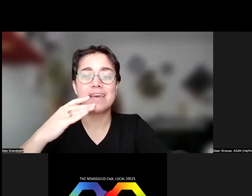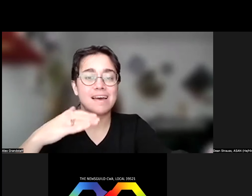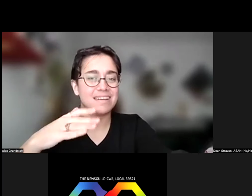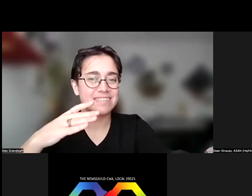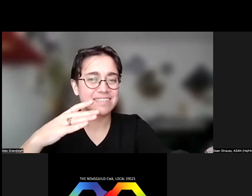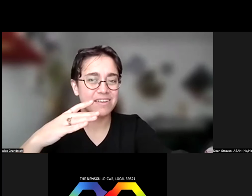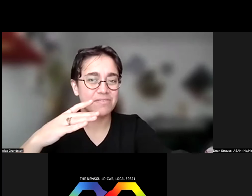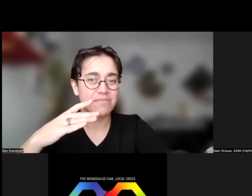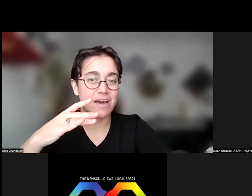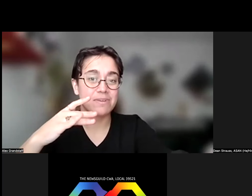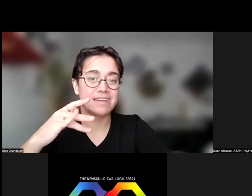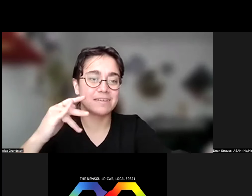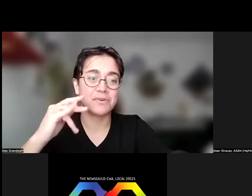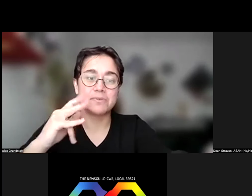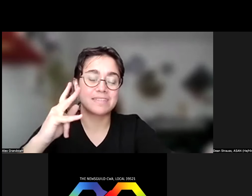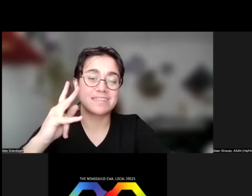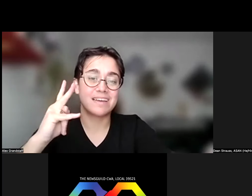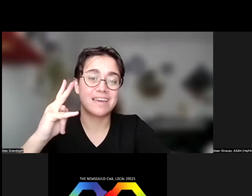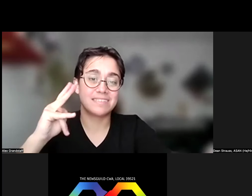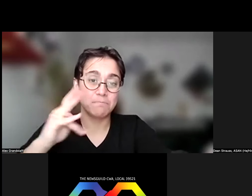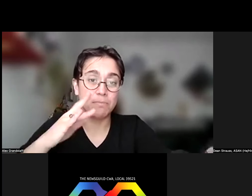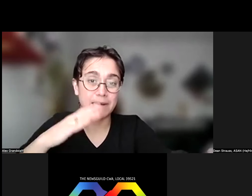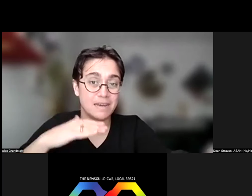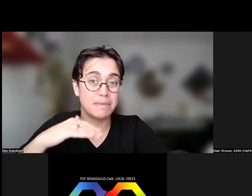workplace, their rights at home. Things on that front.